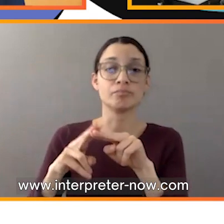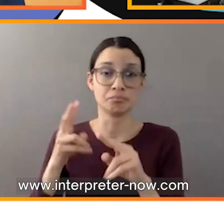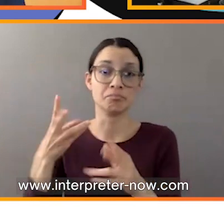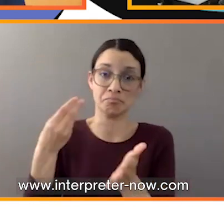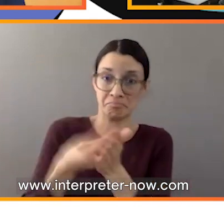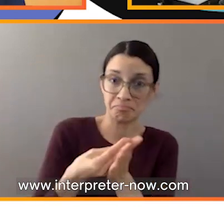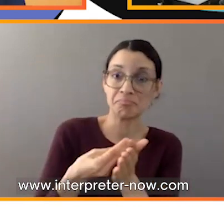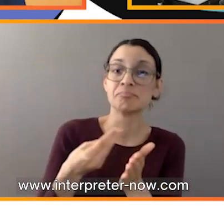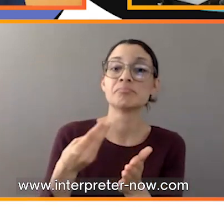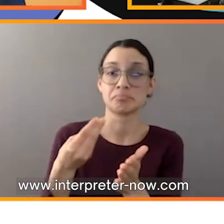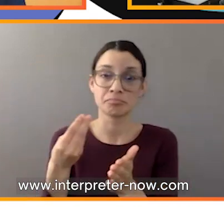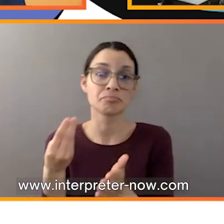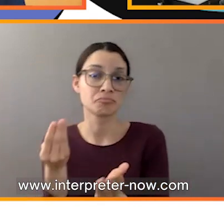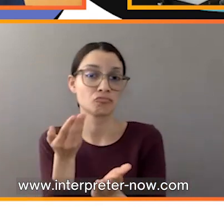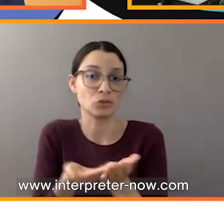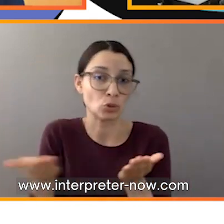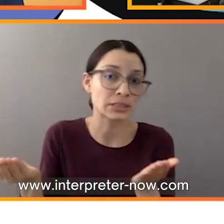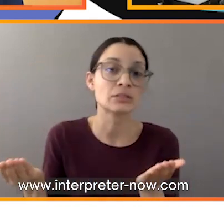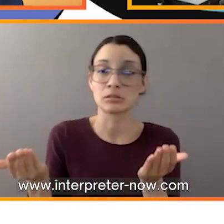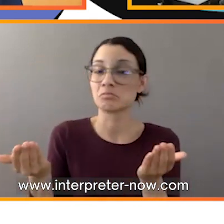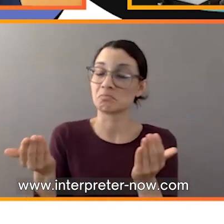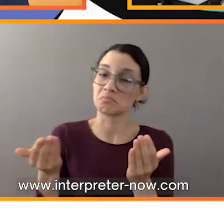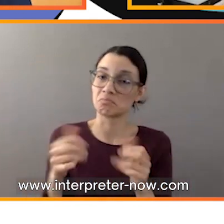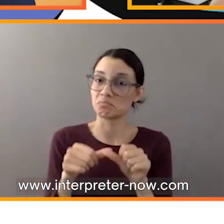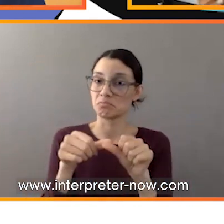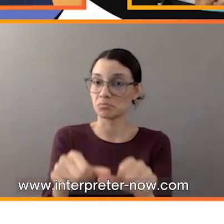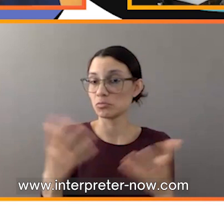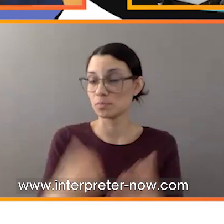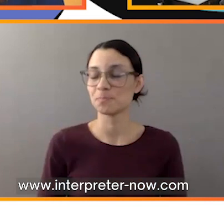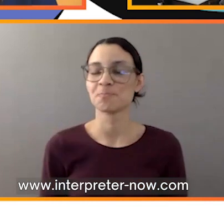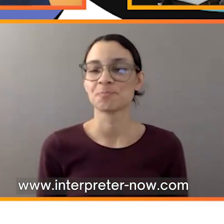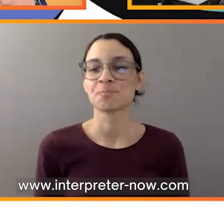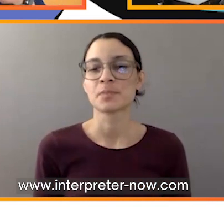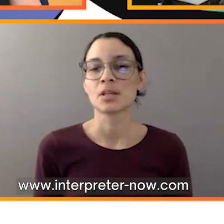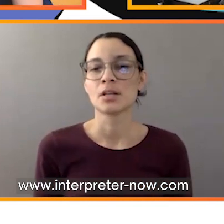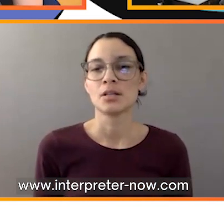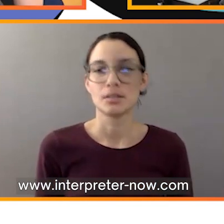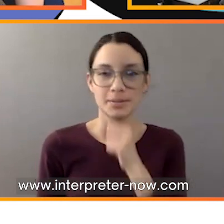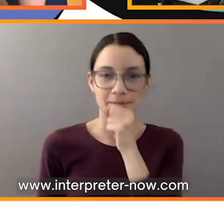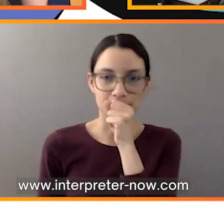We finally got away from, and I'm talking a lot here in terms of Black tech ecosystem,